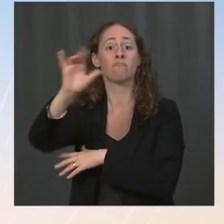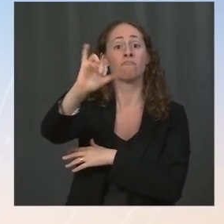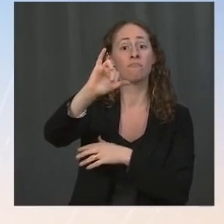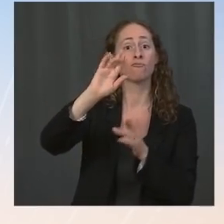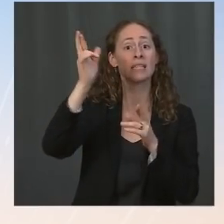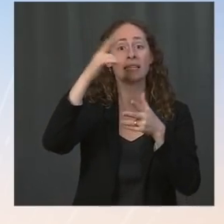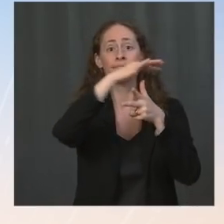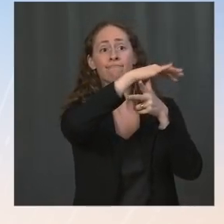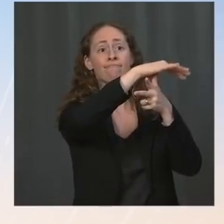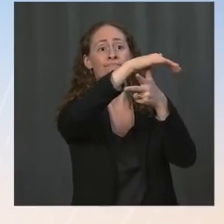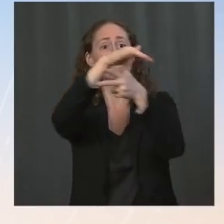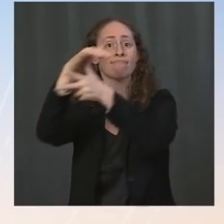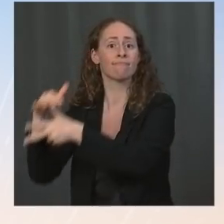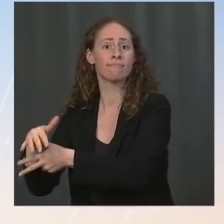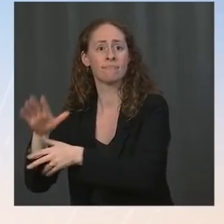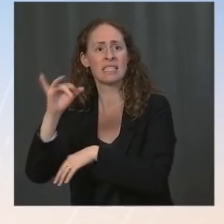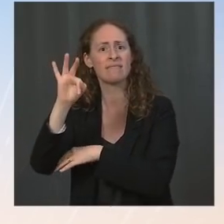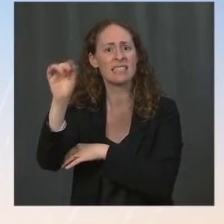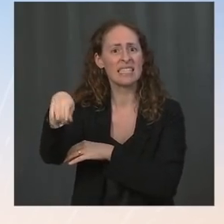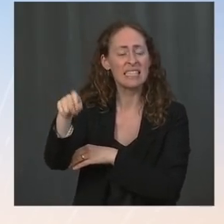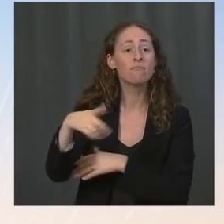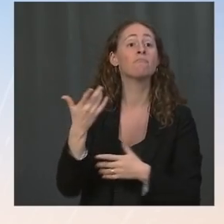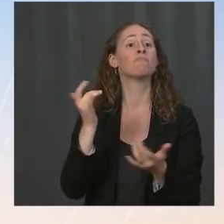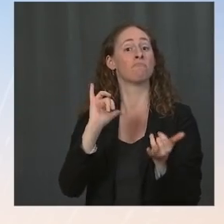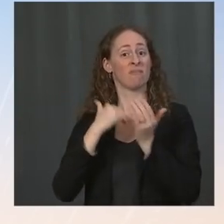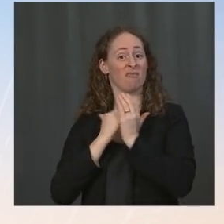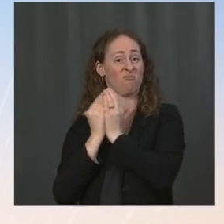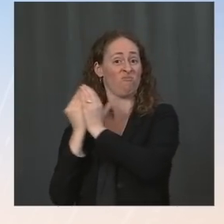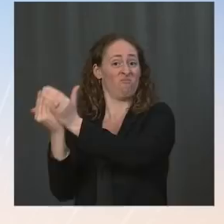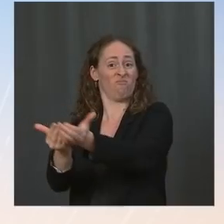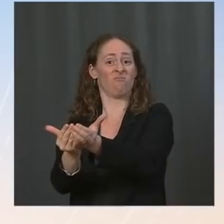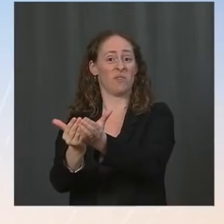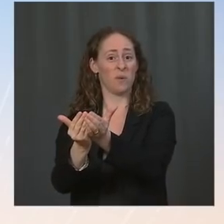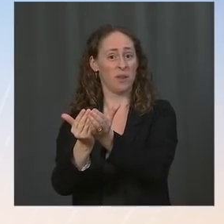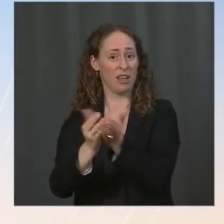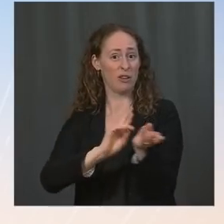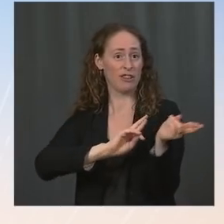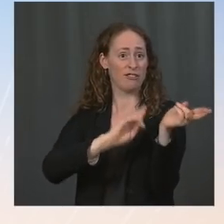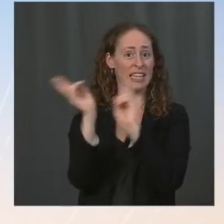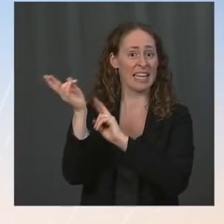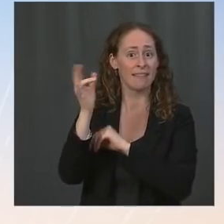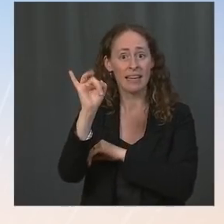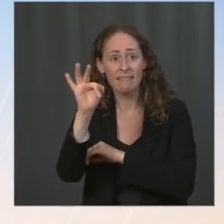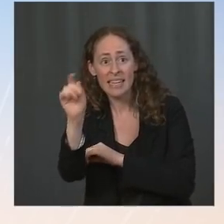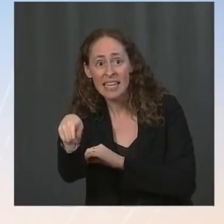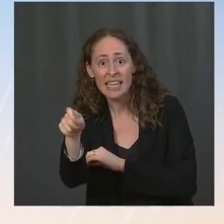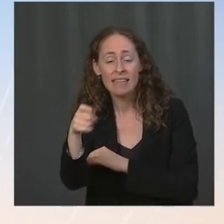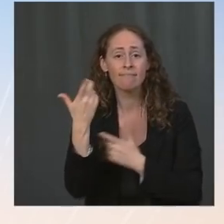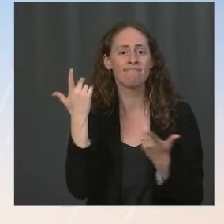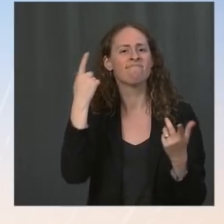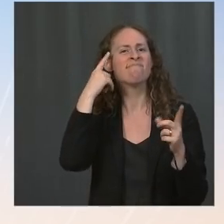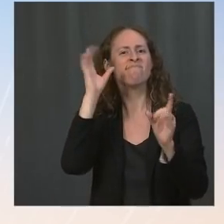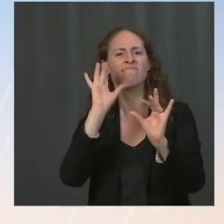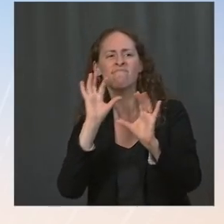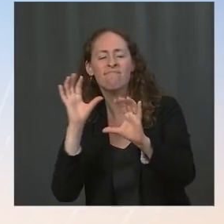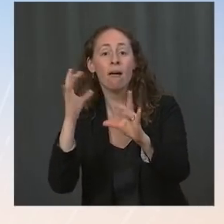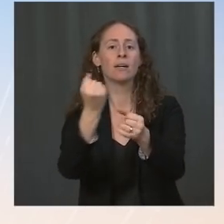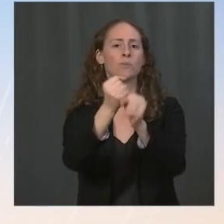and 14 rotary wing aircraft prepositioned to assist with -- with rescue efforts. Shelters are open in affected areas